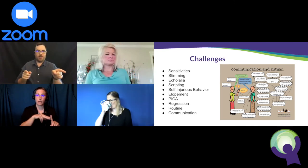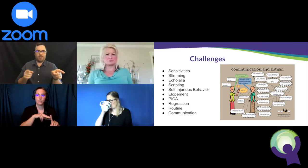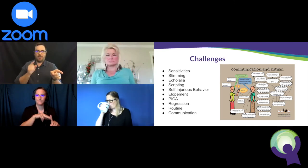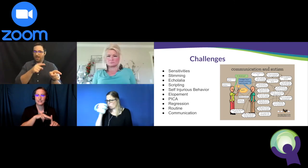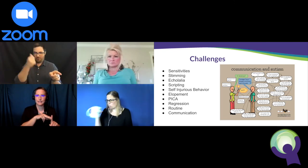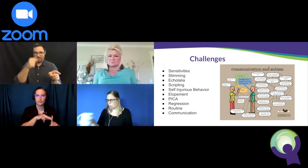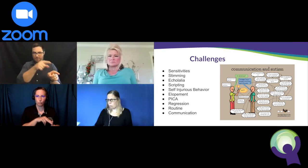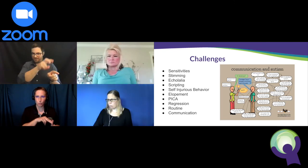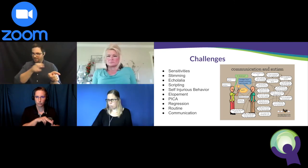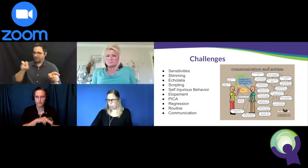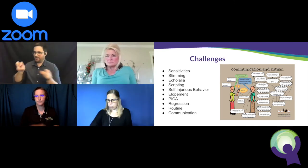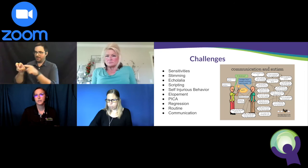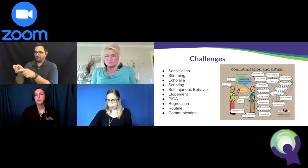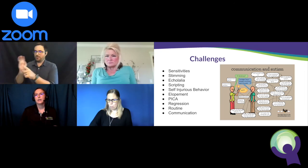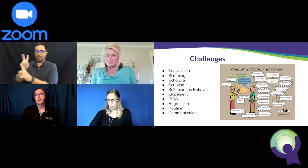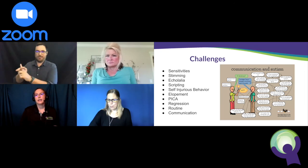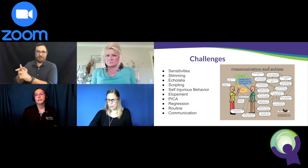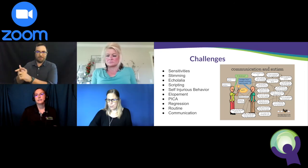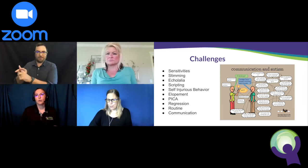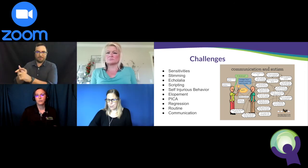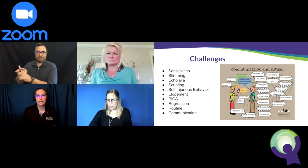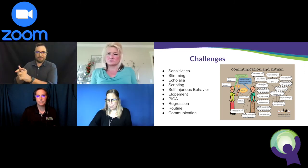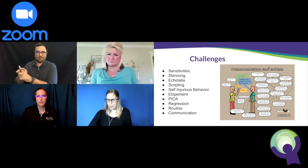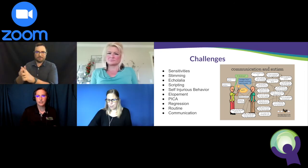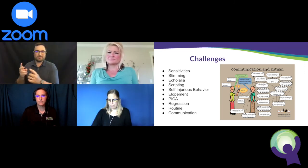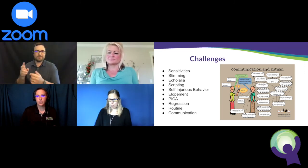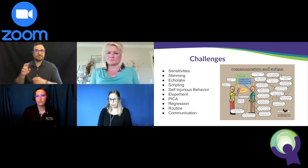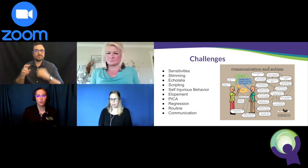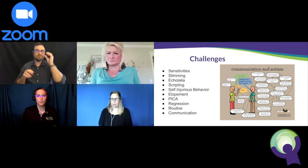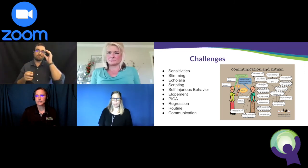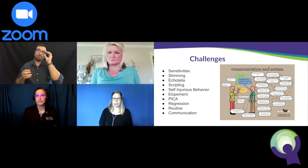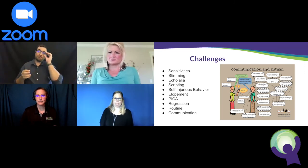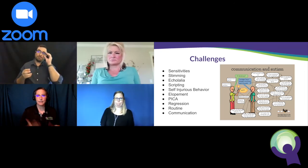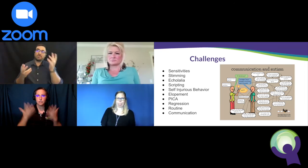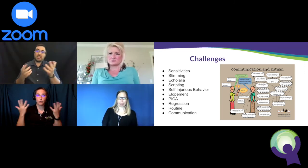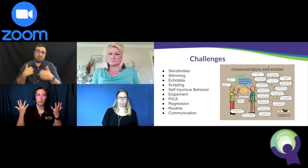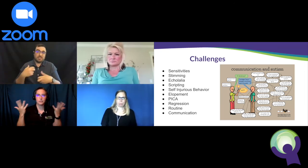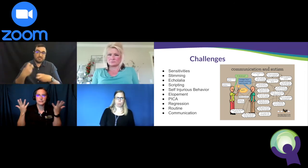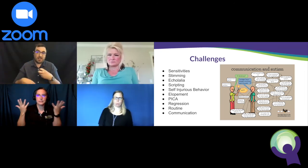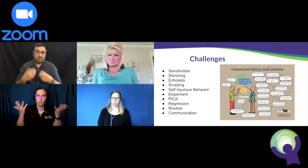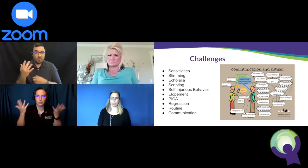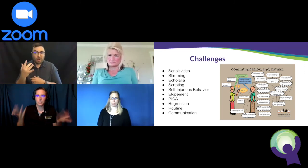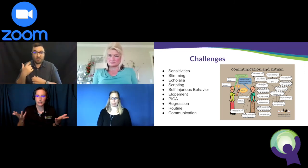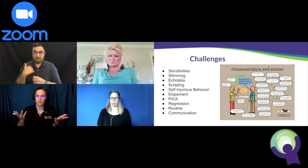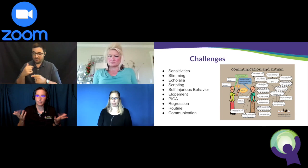where it fits in their world. And so that can be very difficult because sometimes you don't understand what they're talking about.